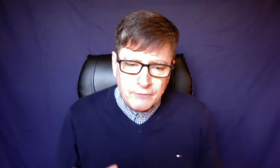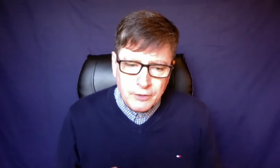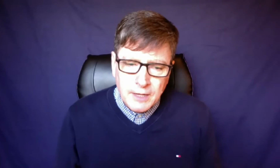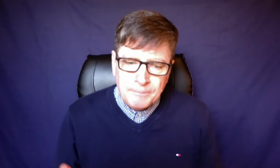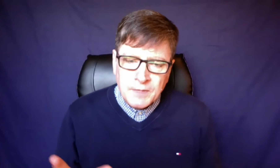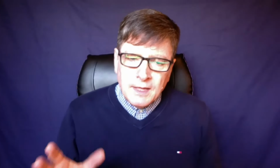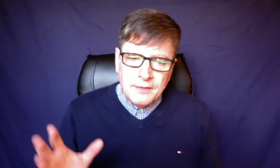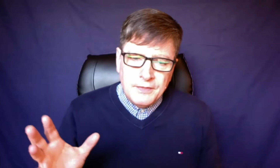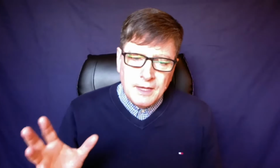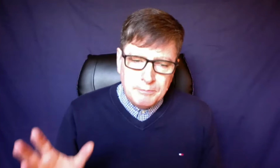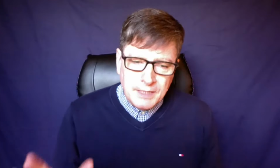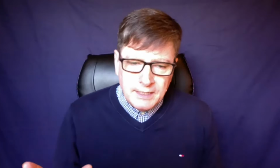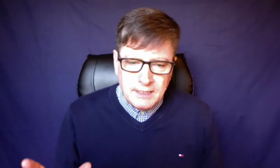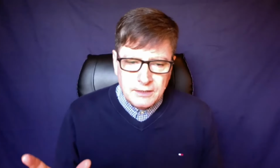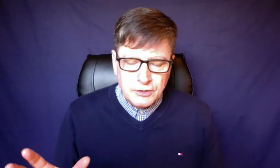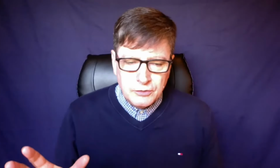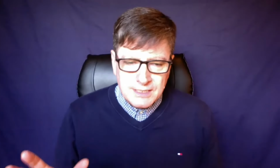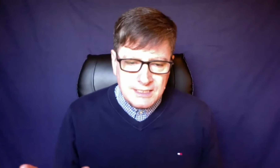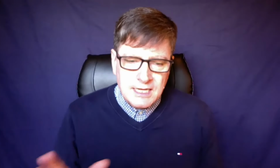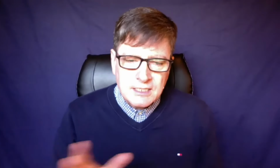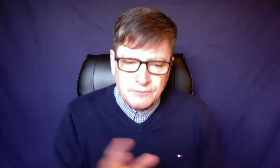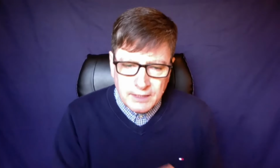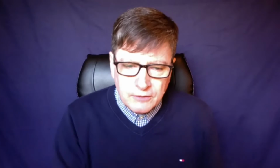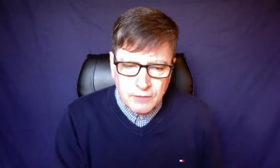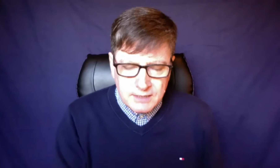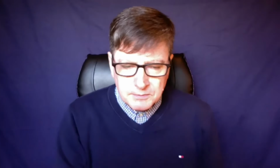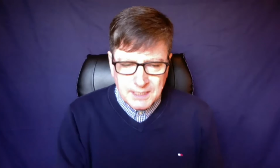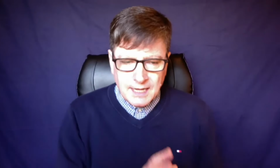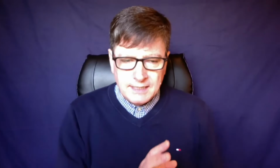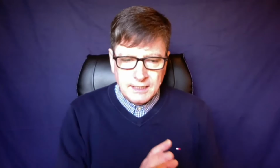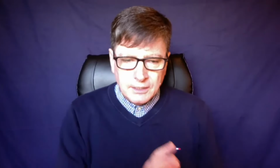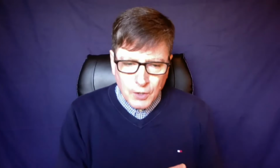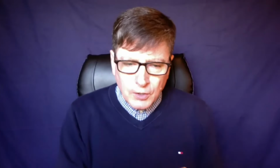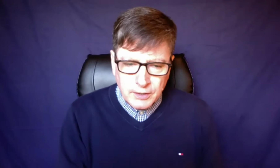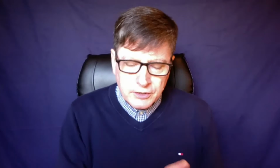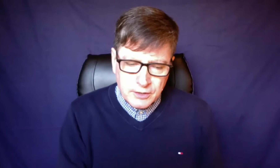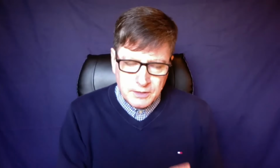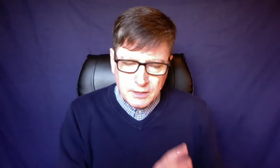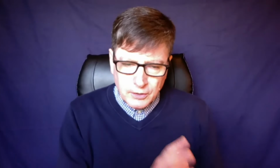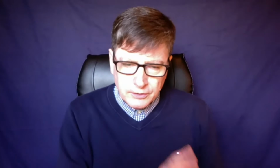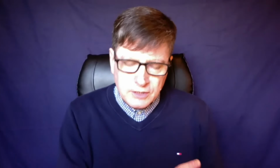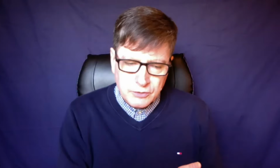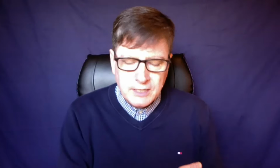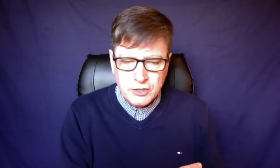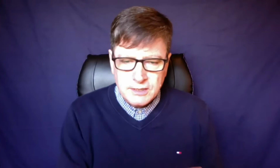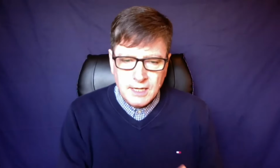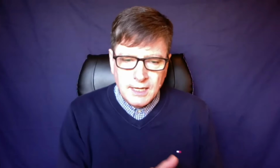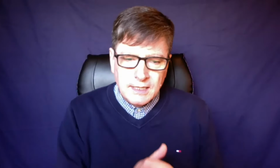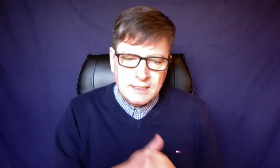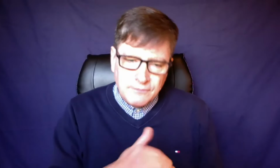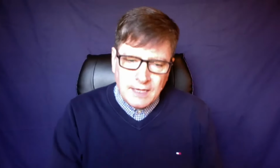cross midline in the first few months of life. However, the ability